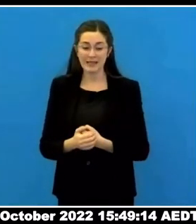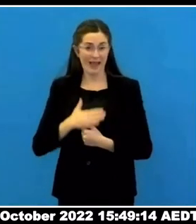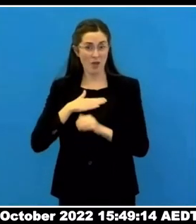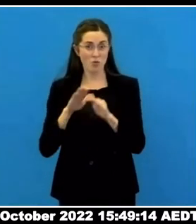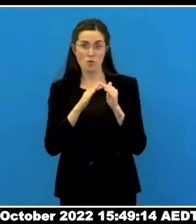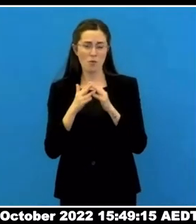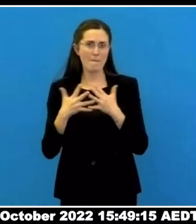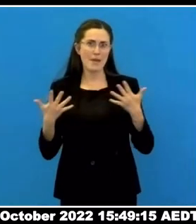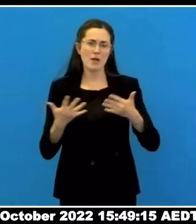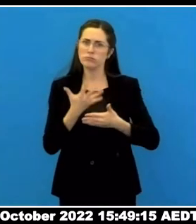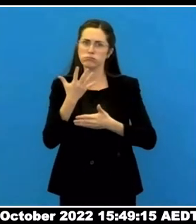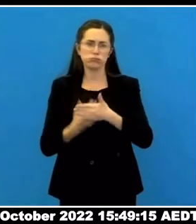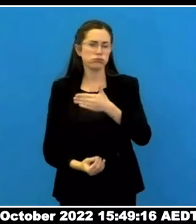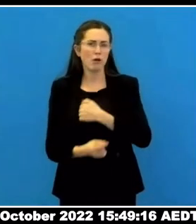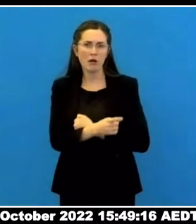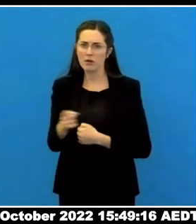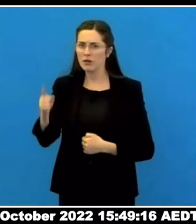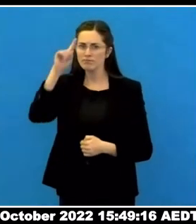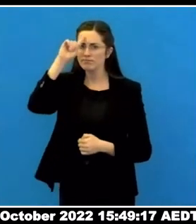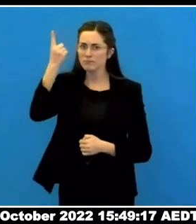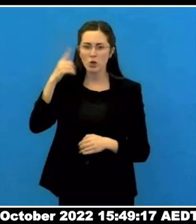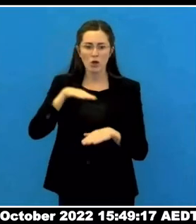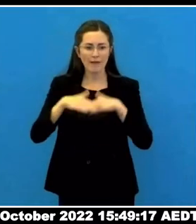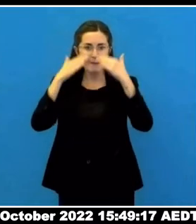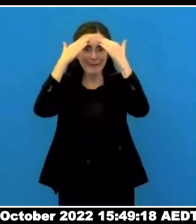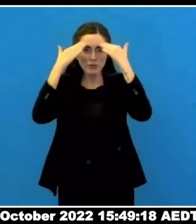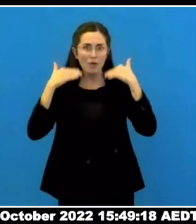to understand the mental health and the support.